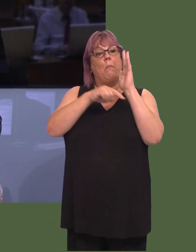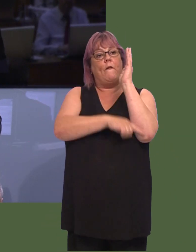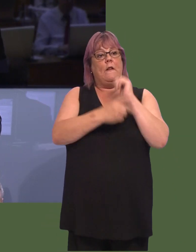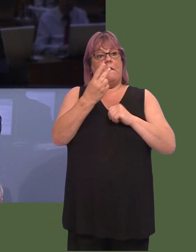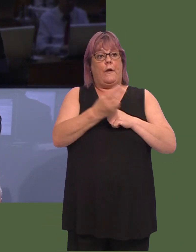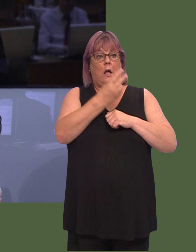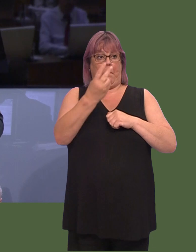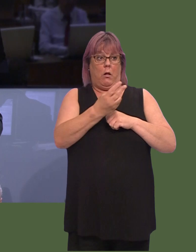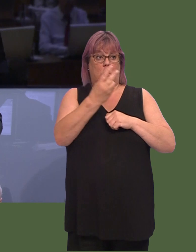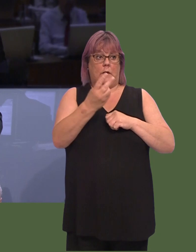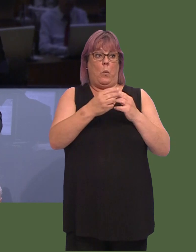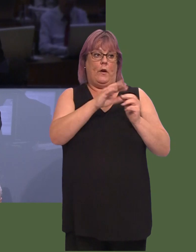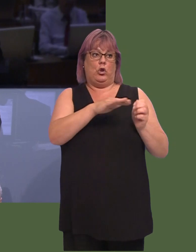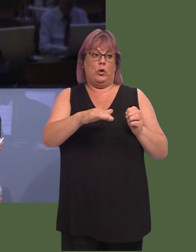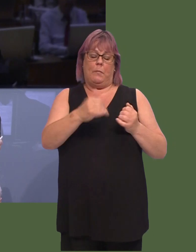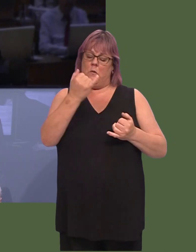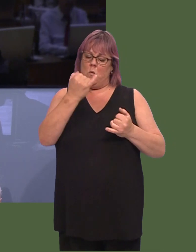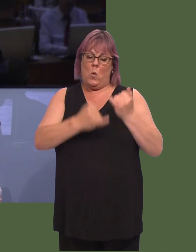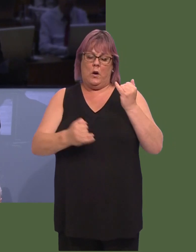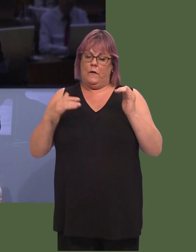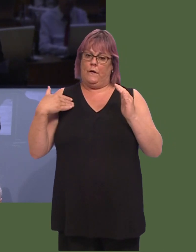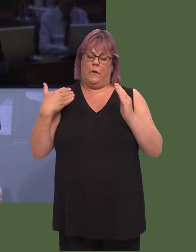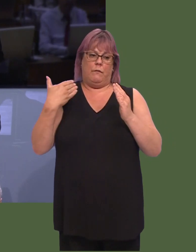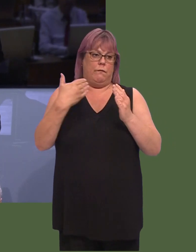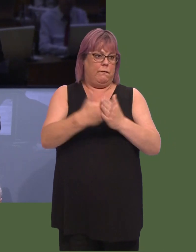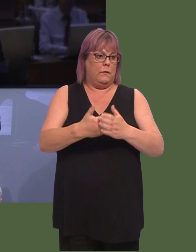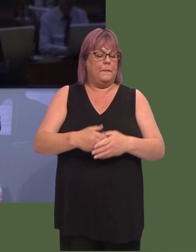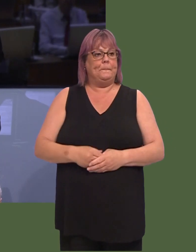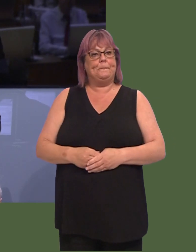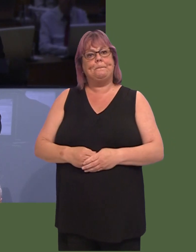couples with children had been rising since 2003-06.